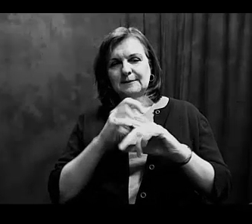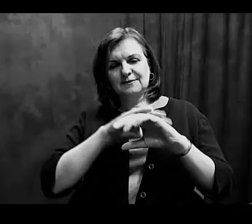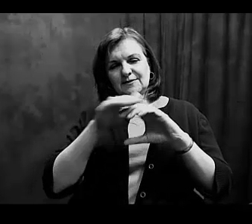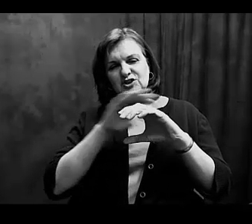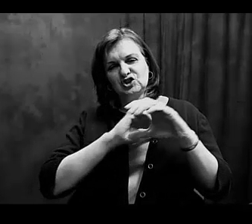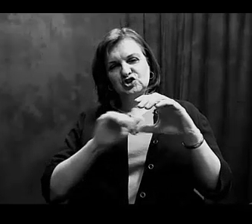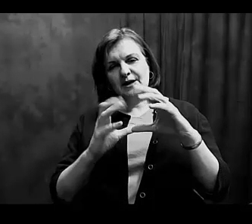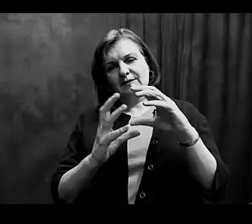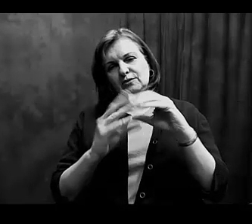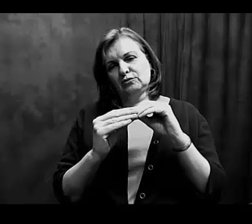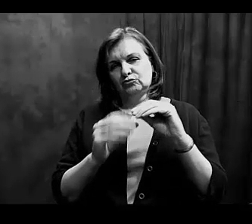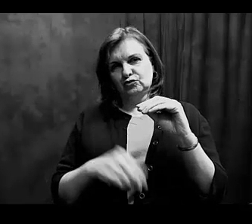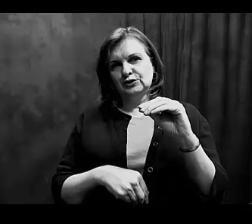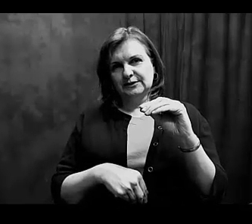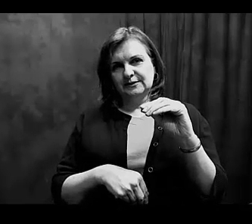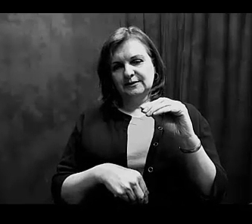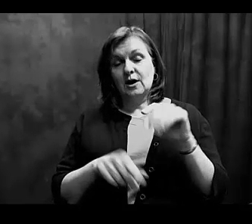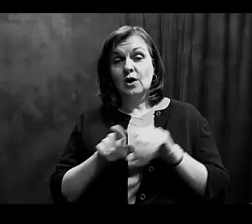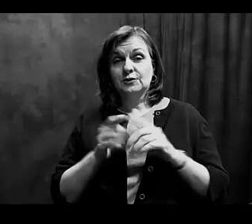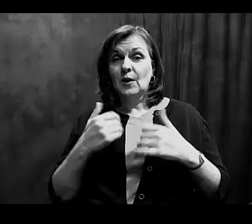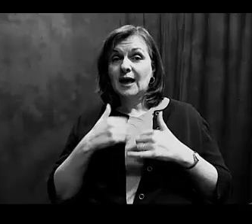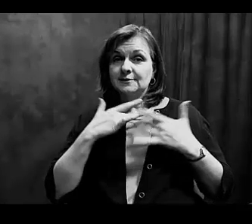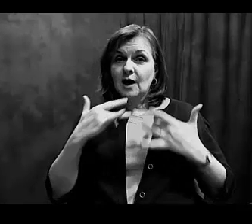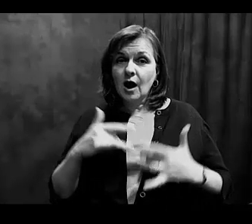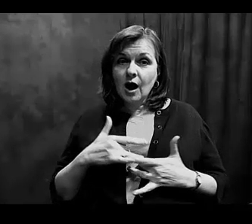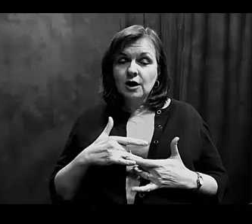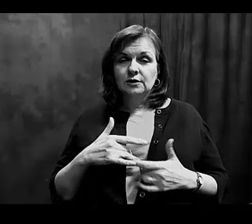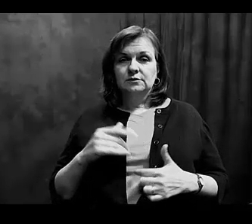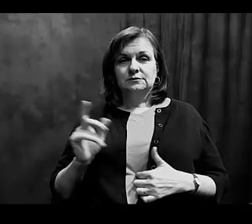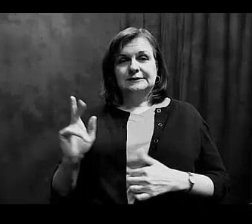it is actually what holds the shell shut. we also look at the development of a heart and kidney